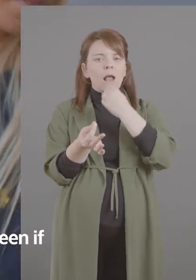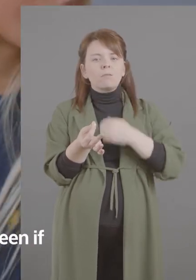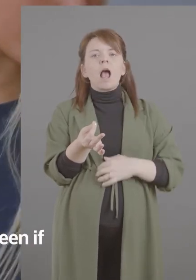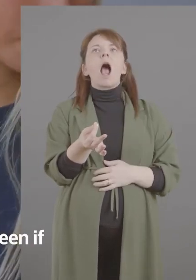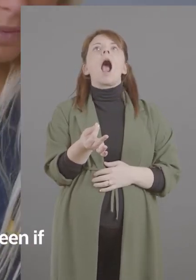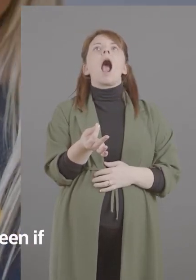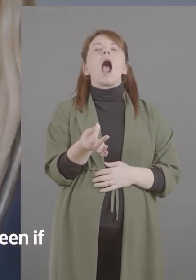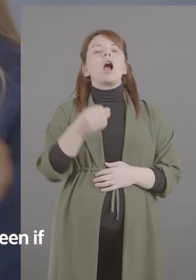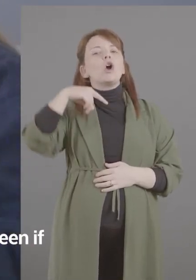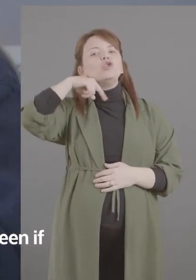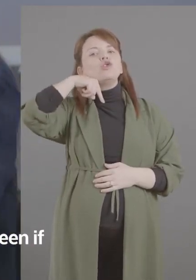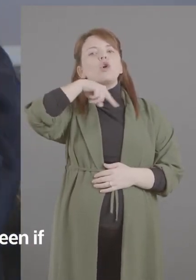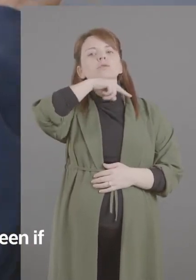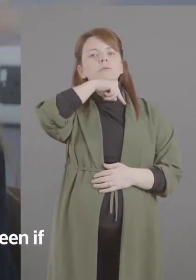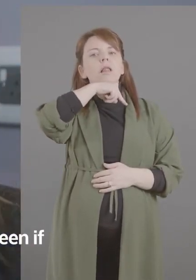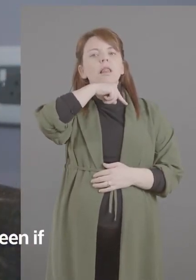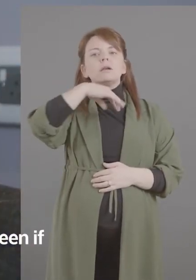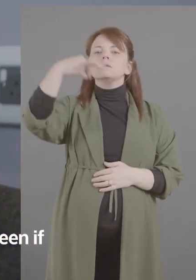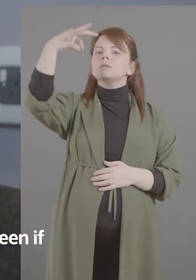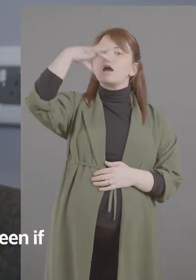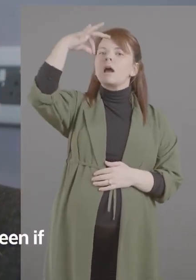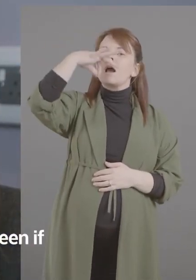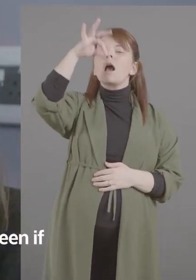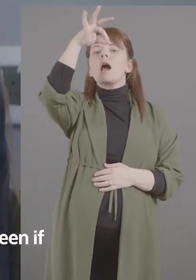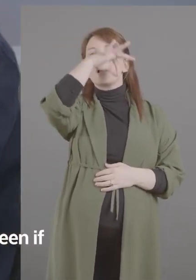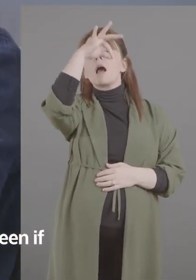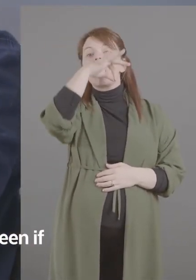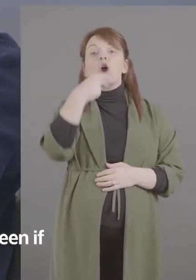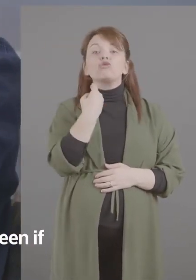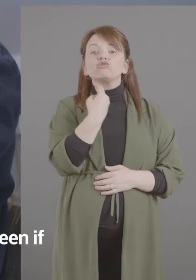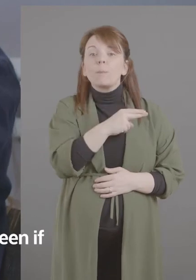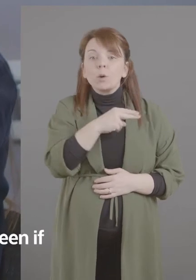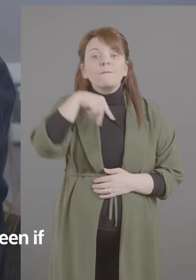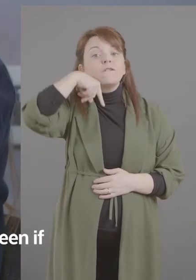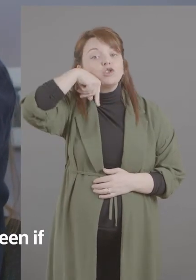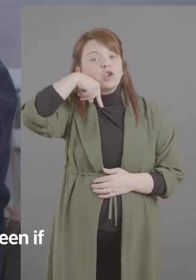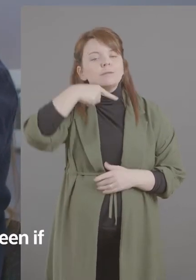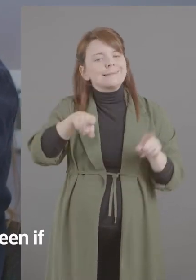Now you need to hold the swab between your fingers open your mouth wide and rub the fabric tip of